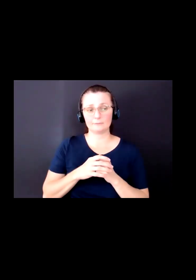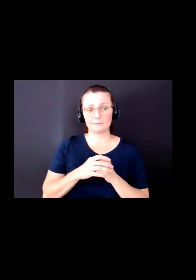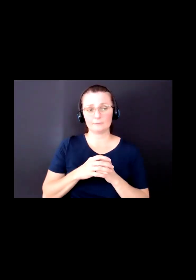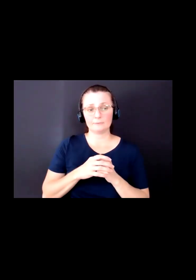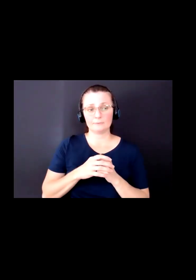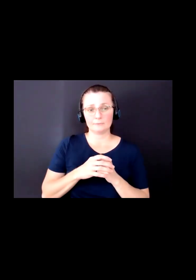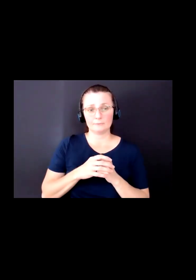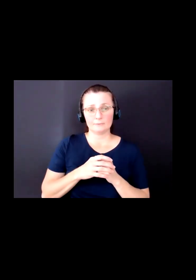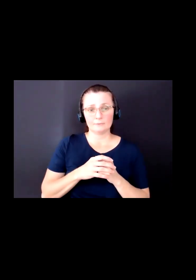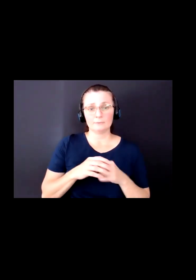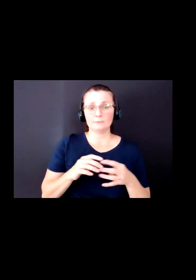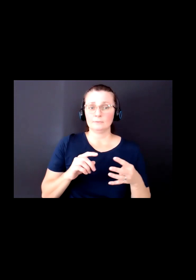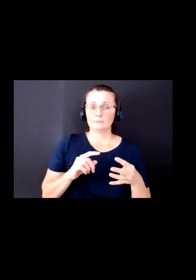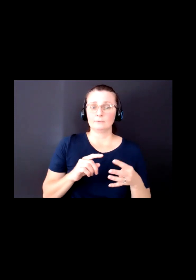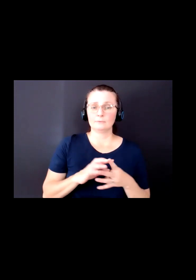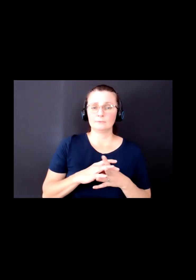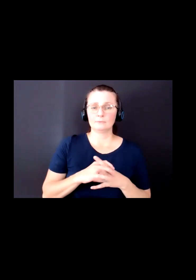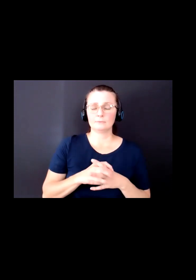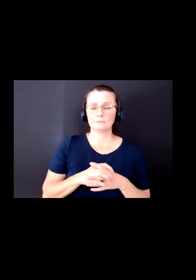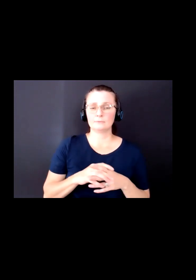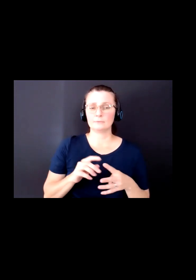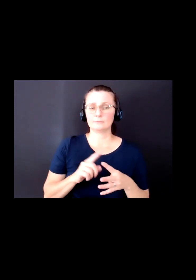And then we talk about how to implement a plan. A big